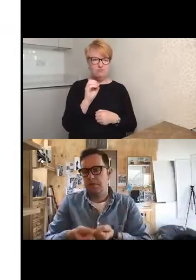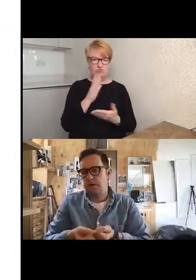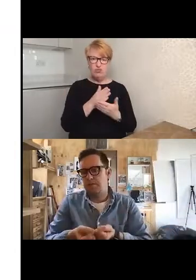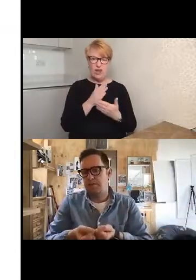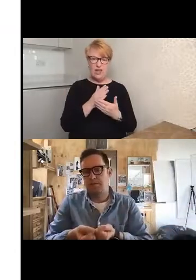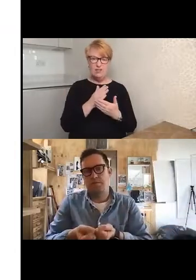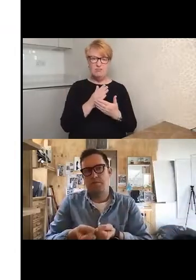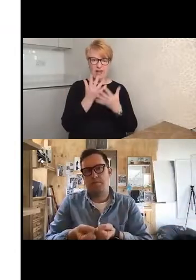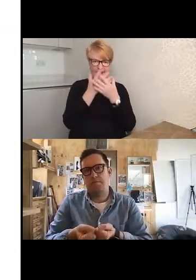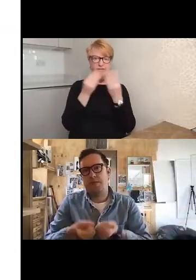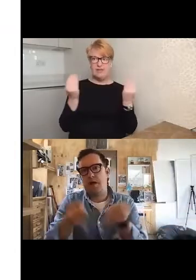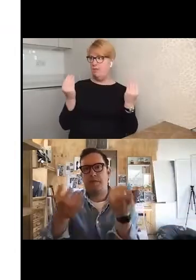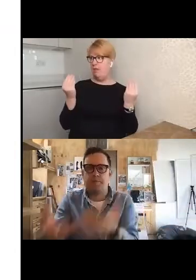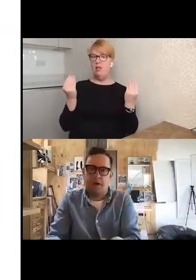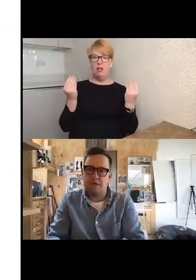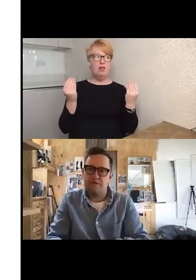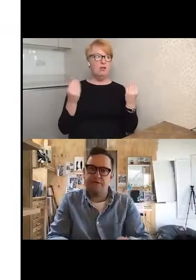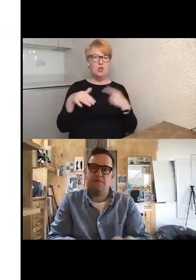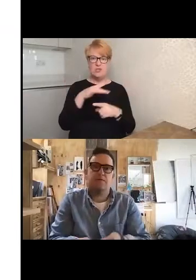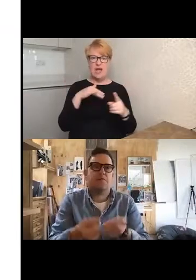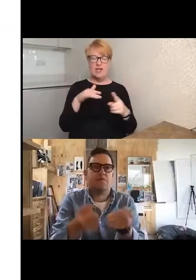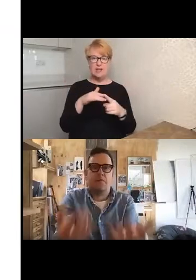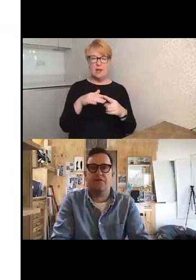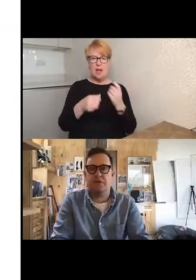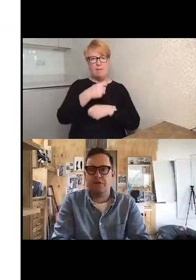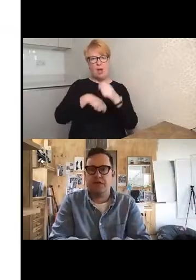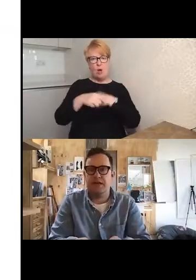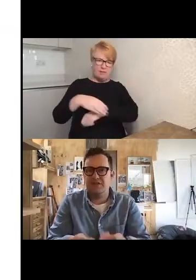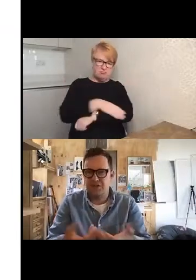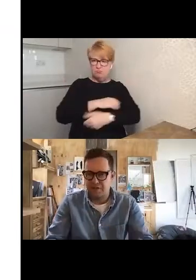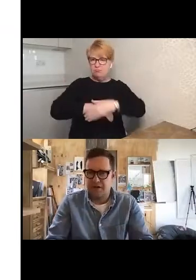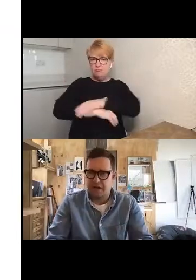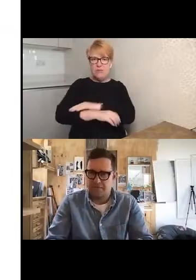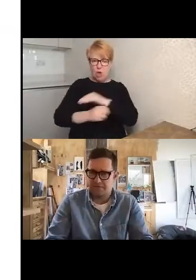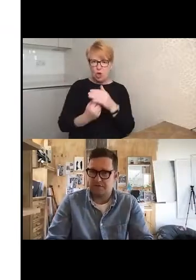invisible, becoming productive, growing food, and then sharing that with others.